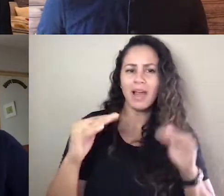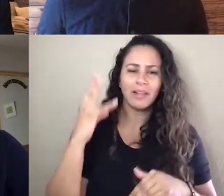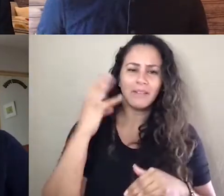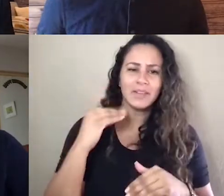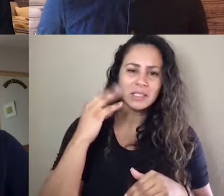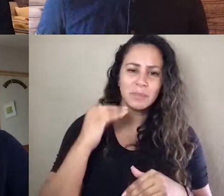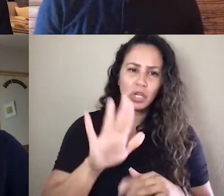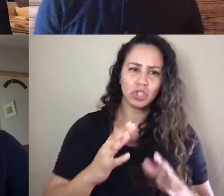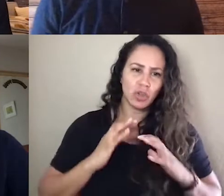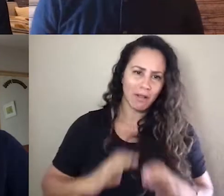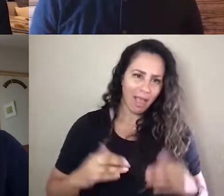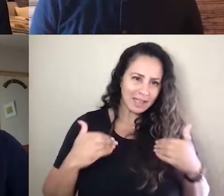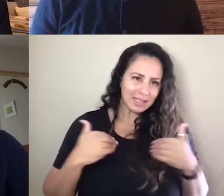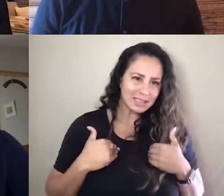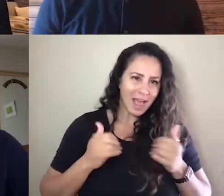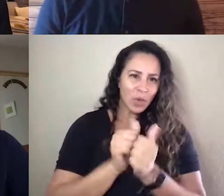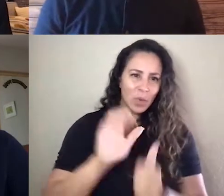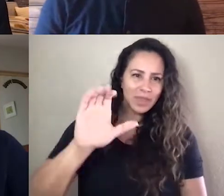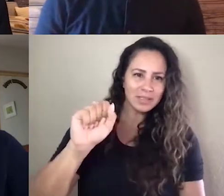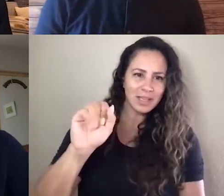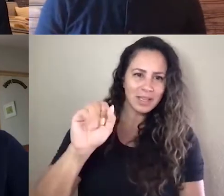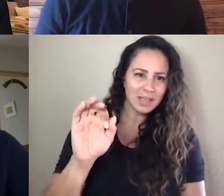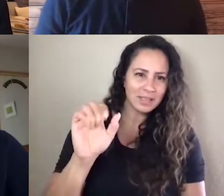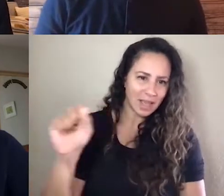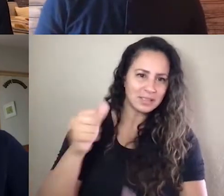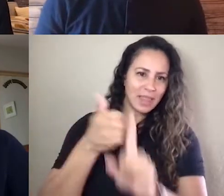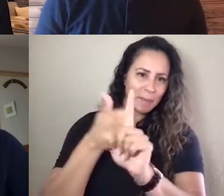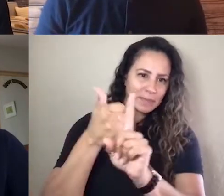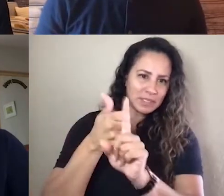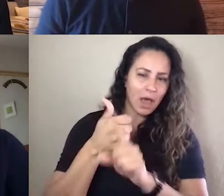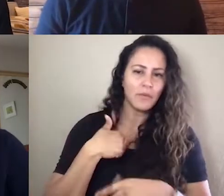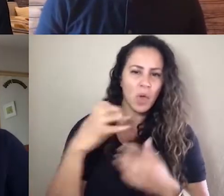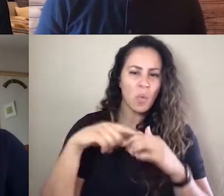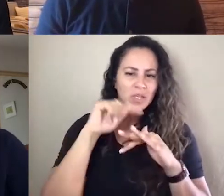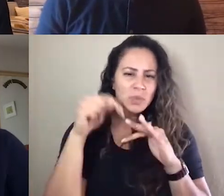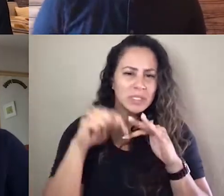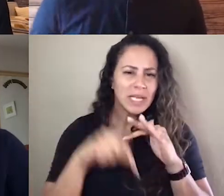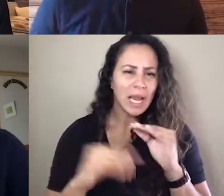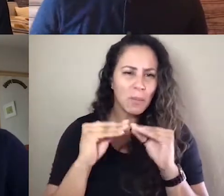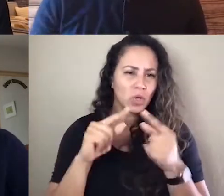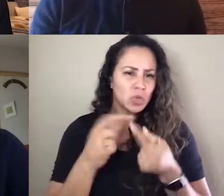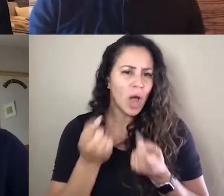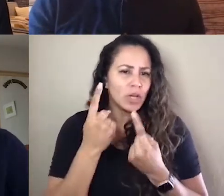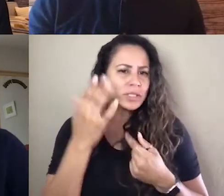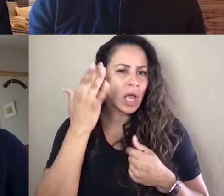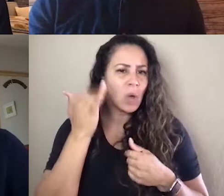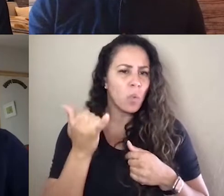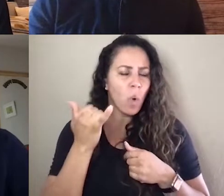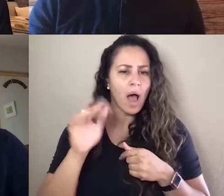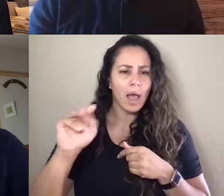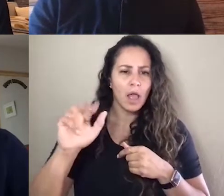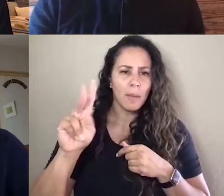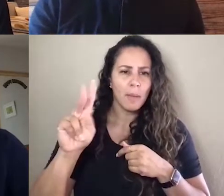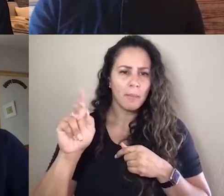CLIENTS HAVE WITH CSS THEMSELVES, WE WANT TO DIG IN MORE WHY A MARKETER WOULD DESIRE THIS.